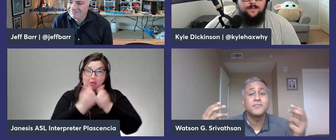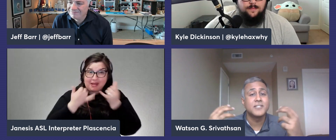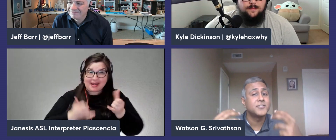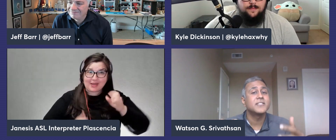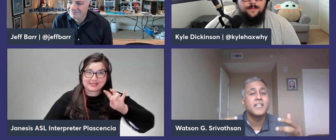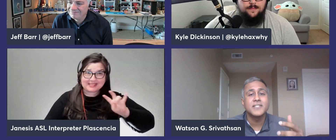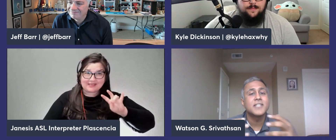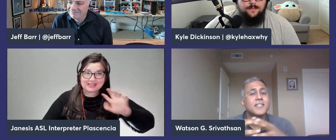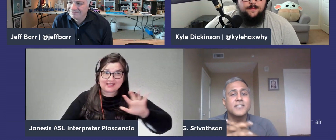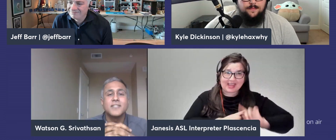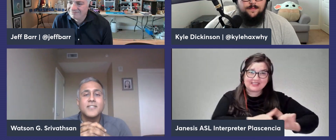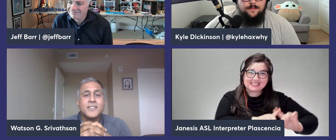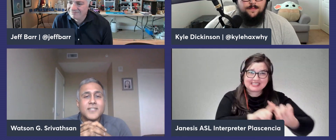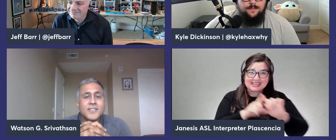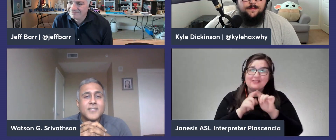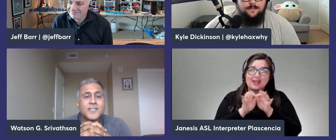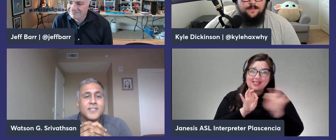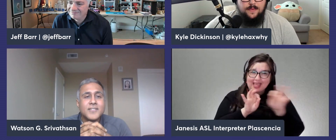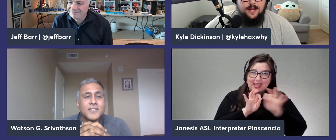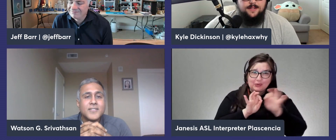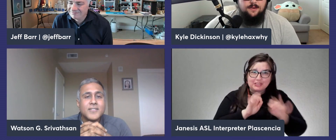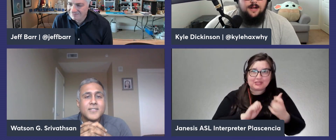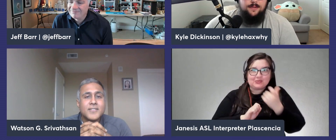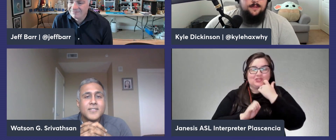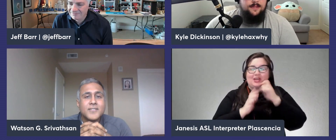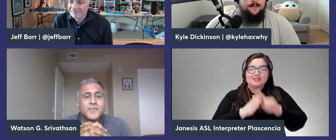and we are just getting started. That is incredible.